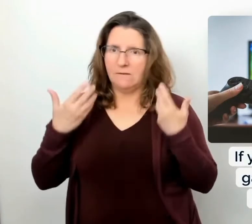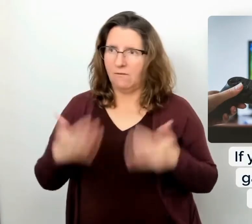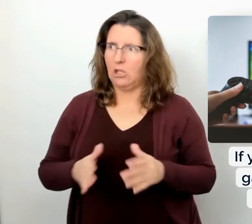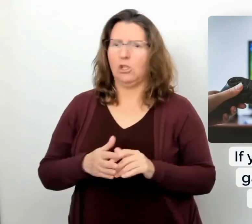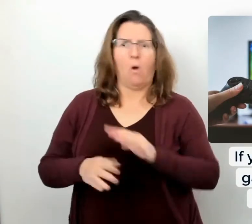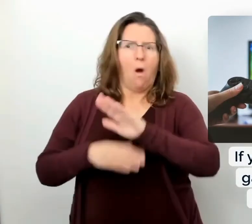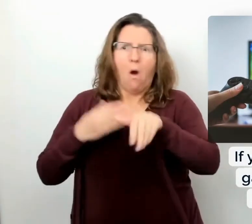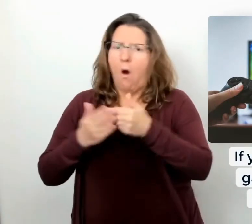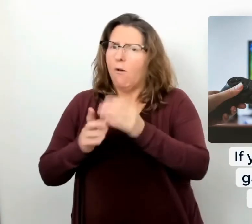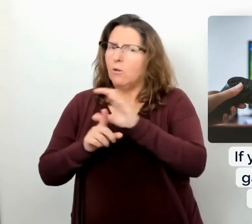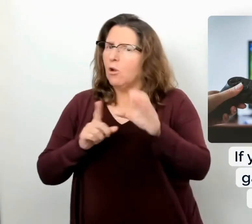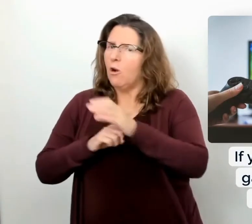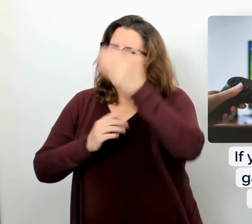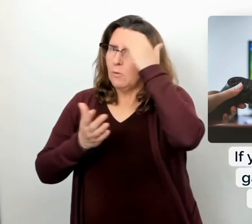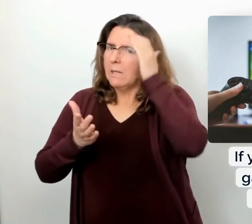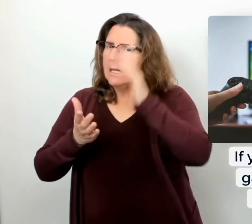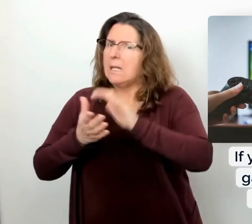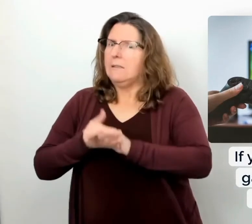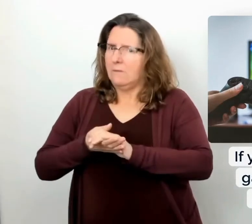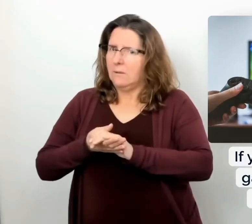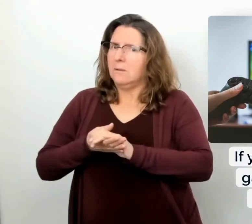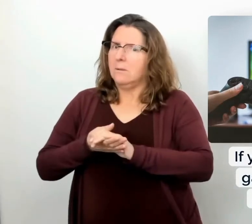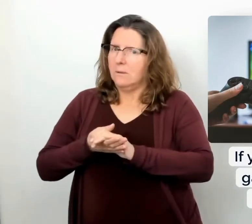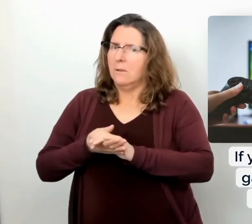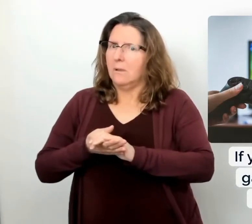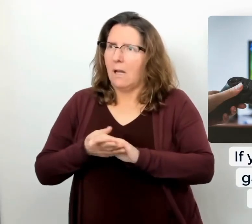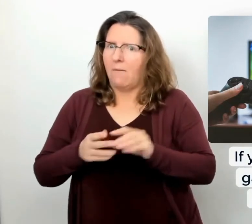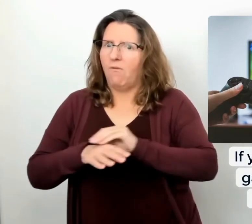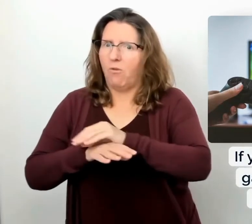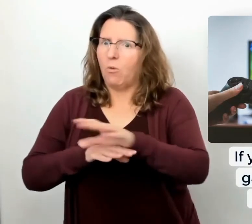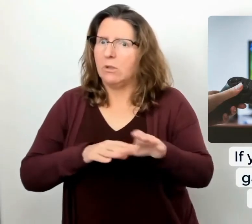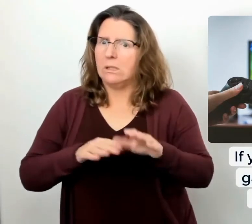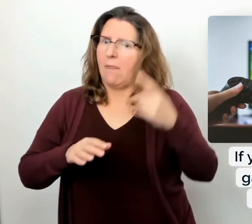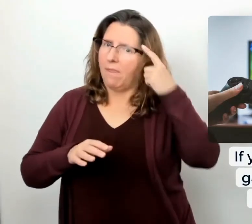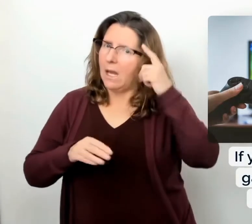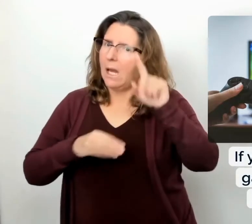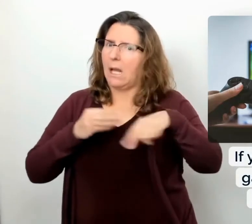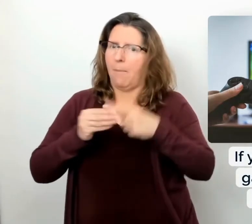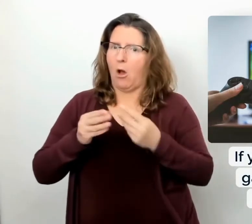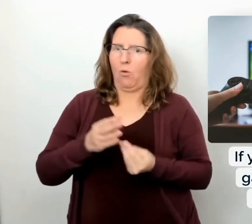That's failing. That negative association of failure permeates our culture.